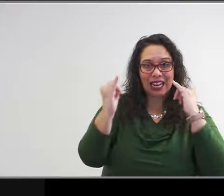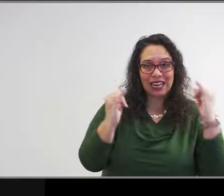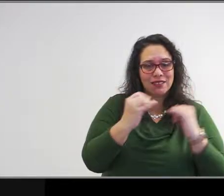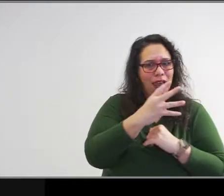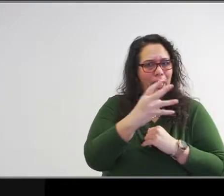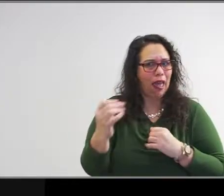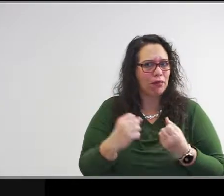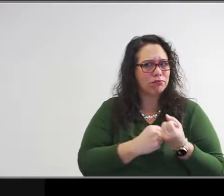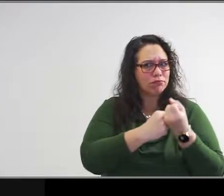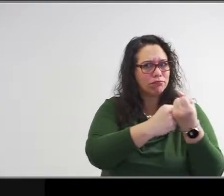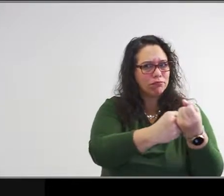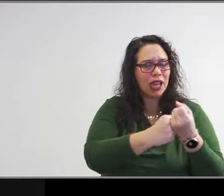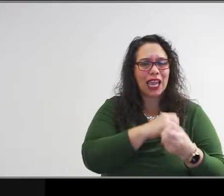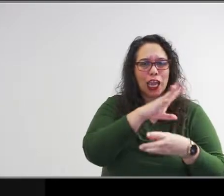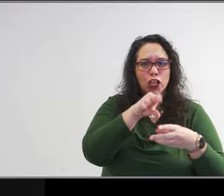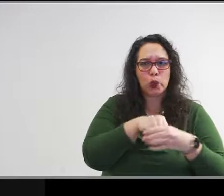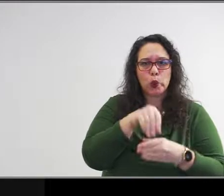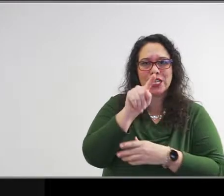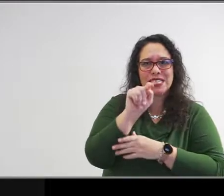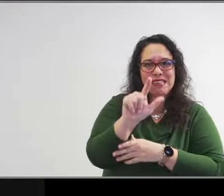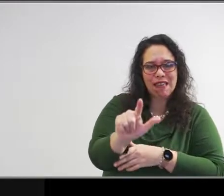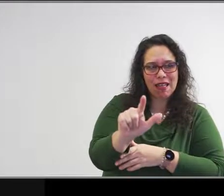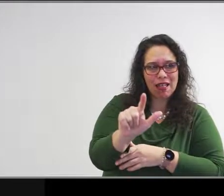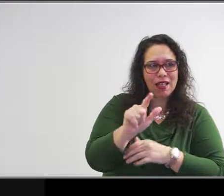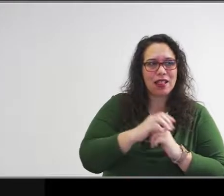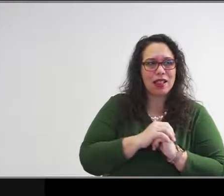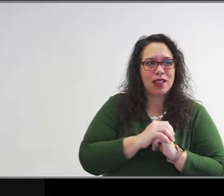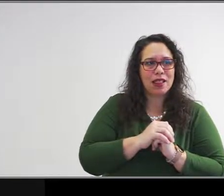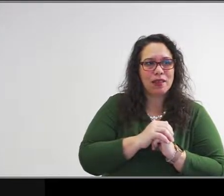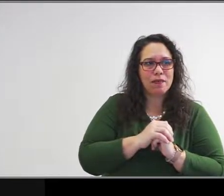who include Tls in PD and policies